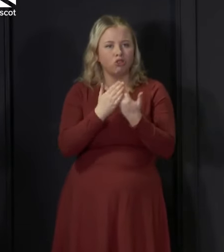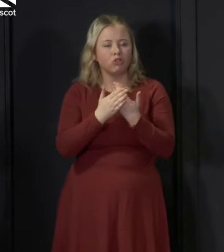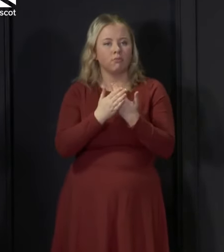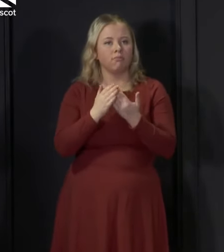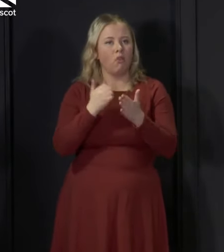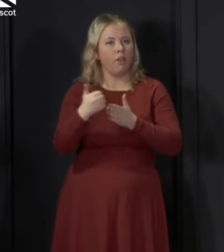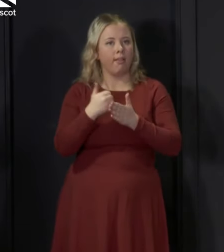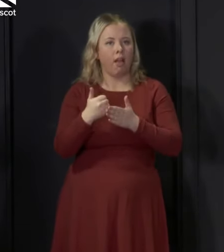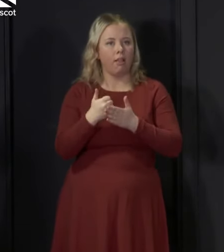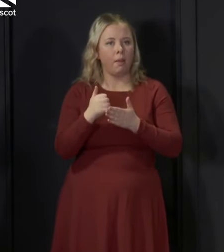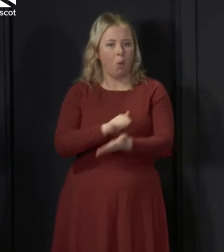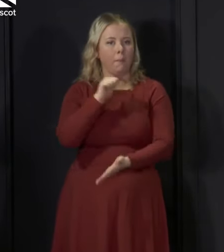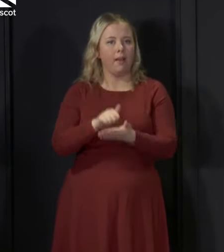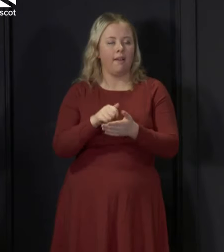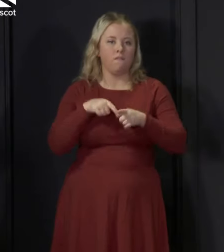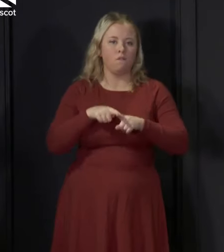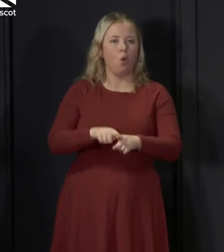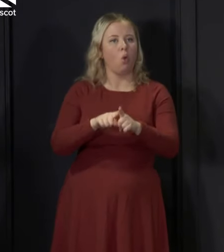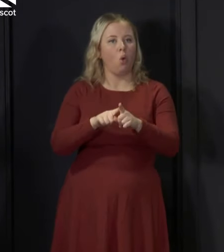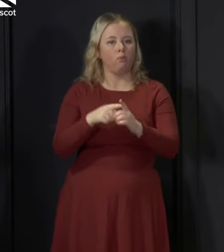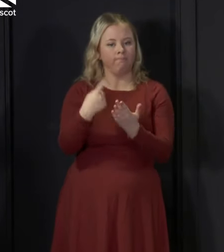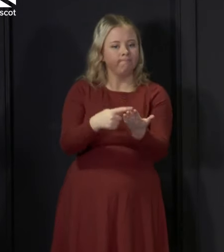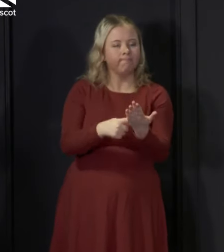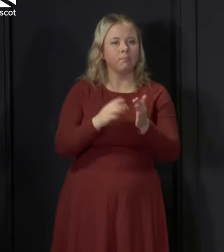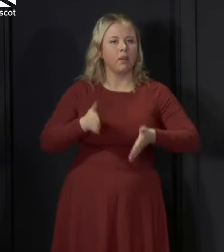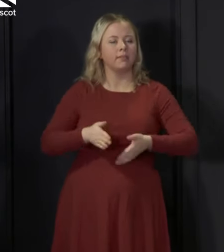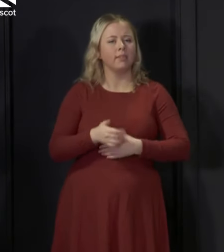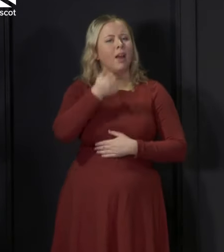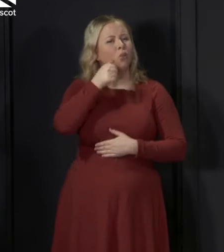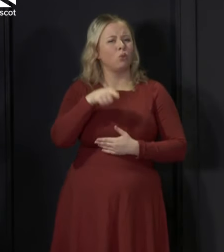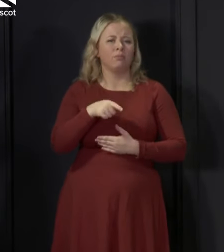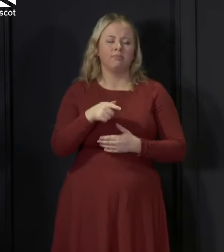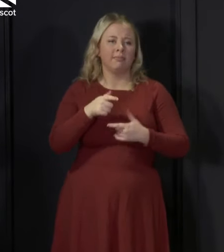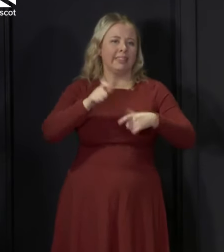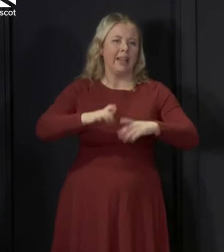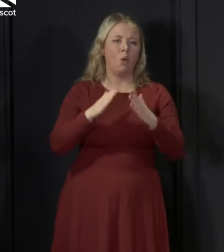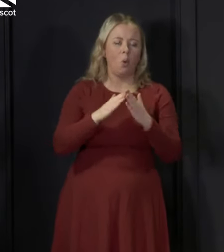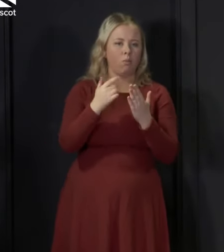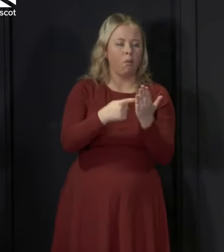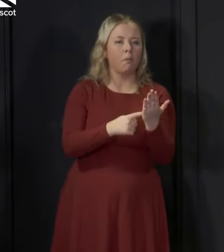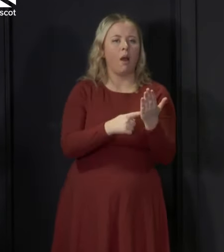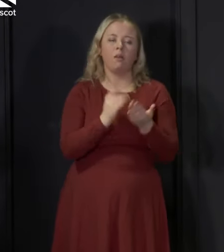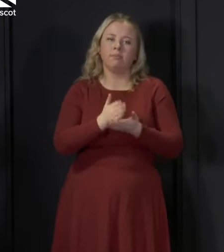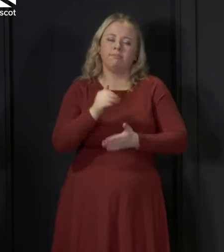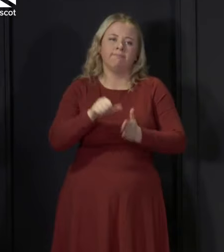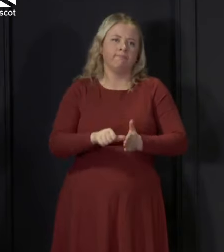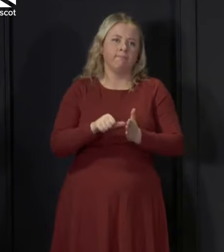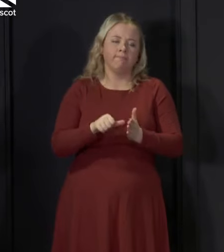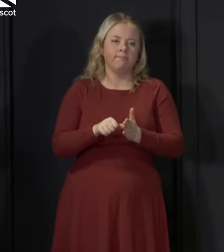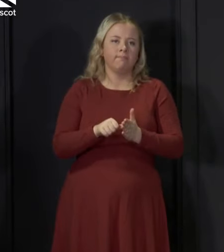the other hygiene guidance. These measures are tough for all of us, and as I say every day because it's true they